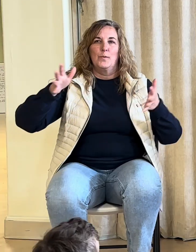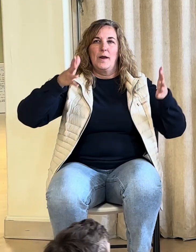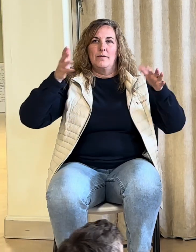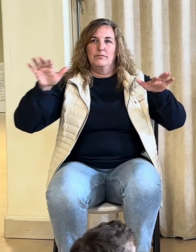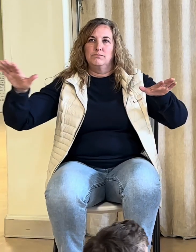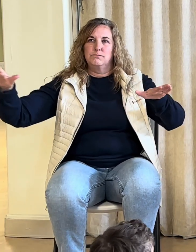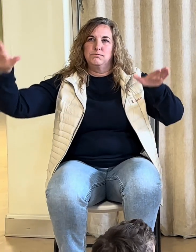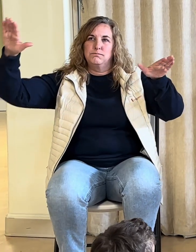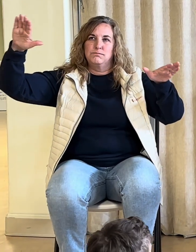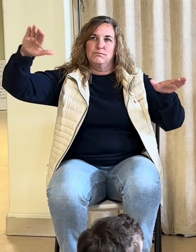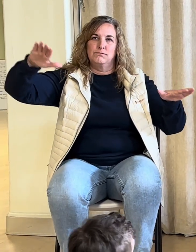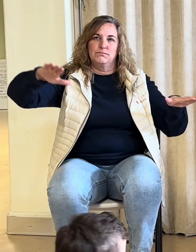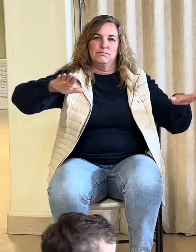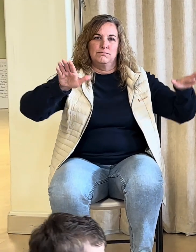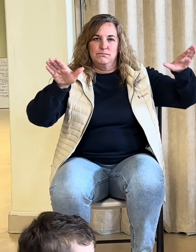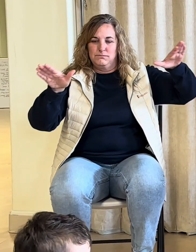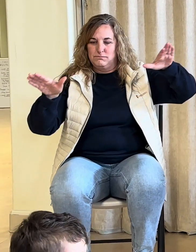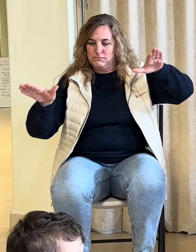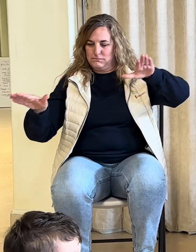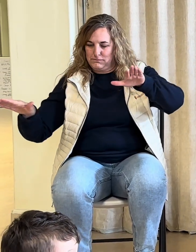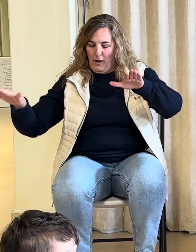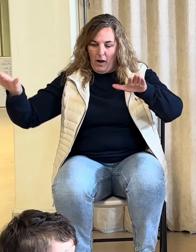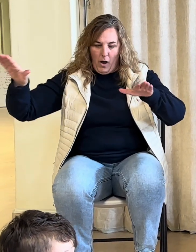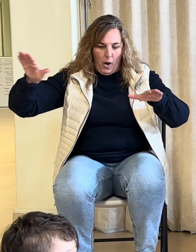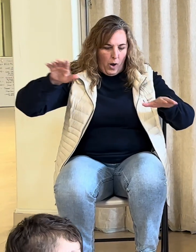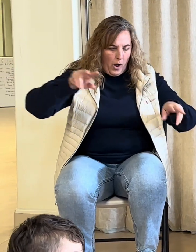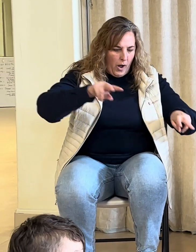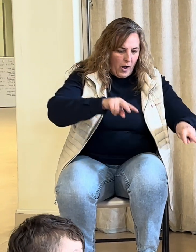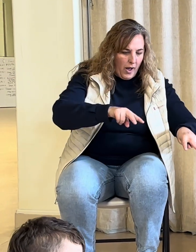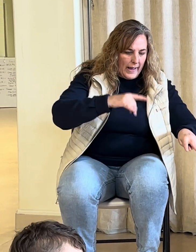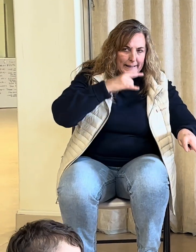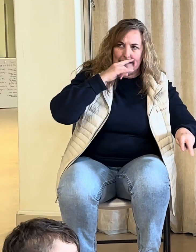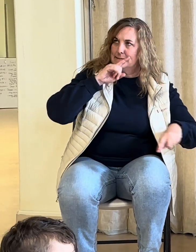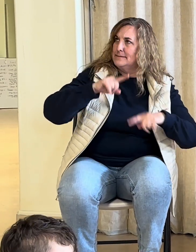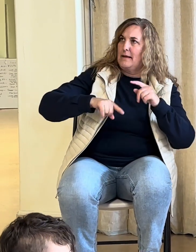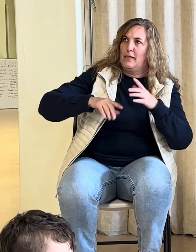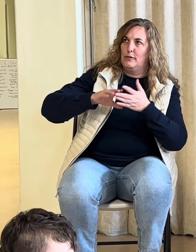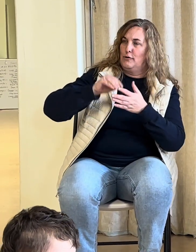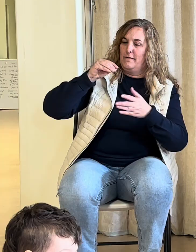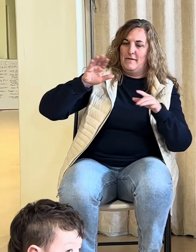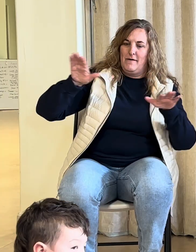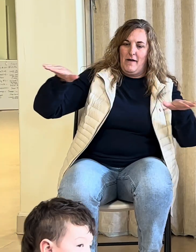and past the windows of kids who hadn't yet learned to fly, my brother and I reached